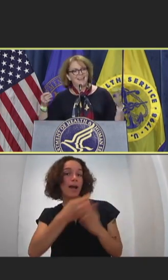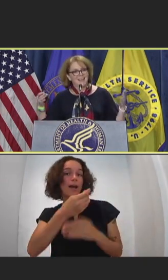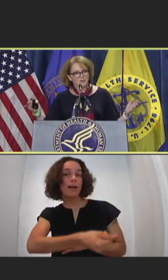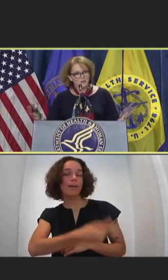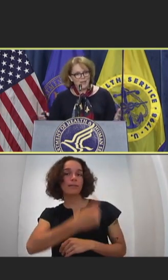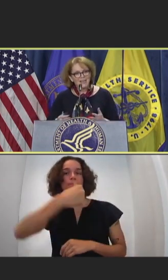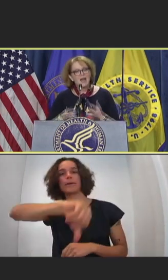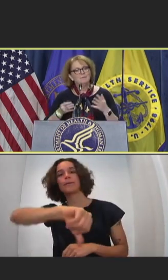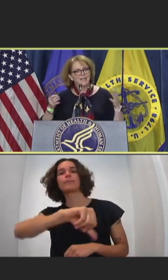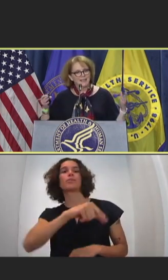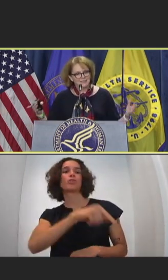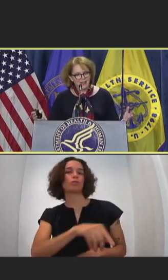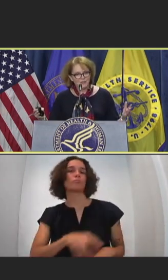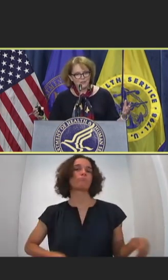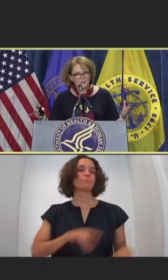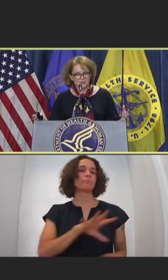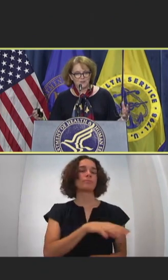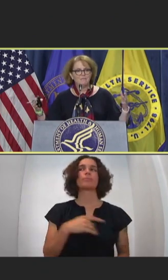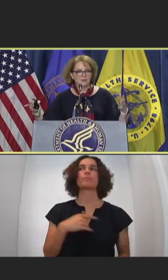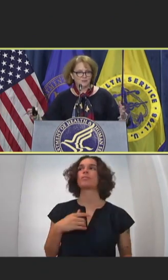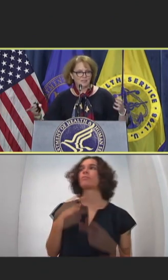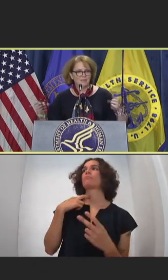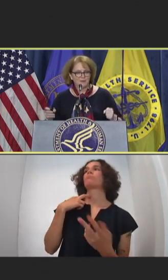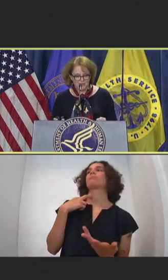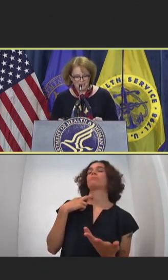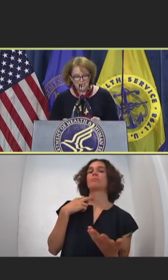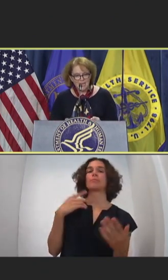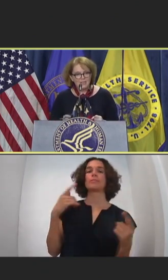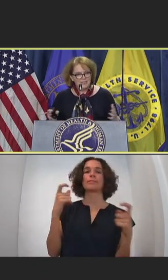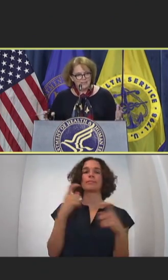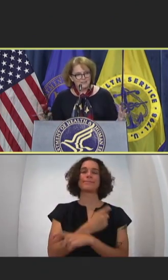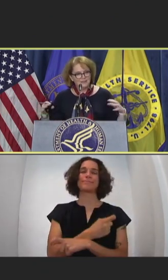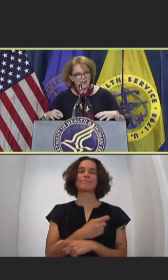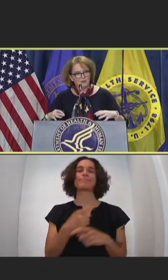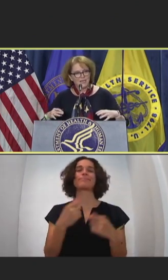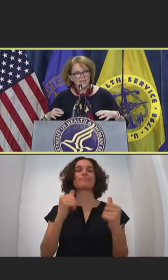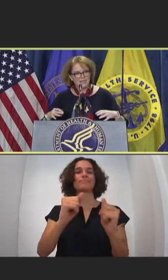And so, that complicates a health system's efforts to implement these simultaneous